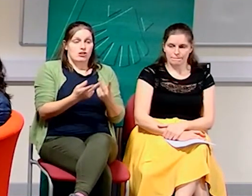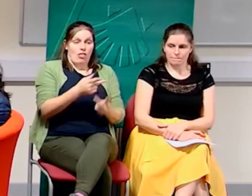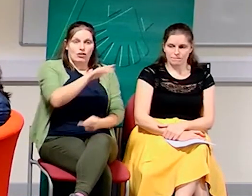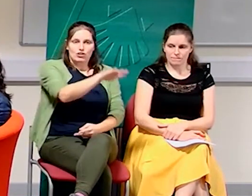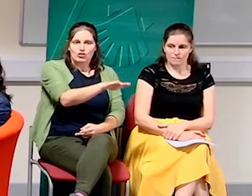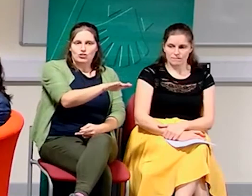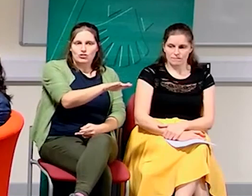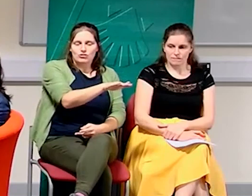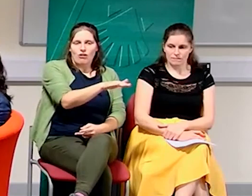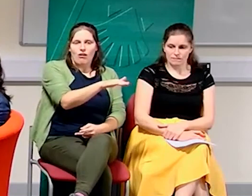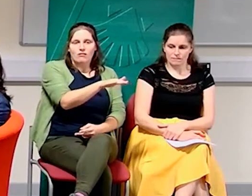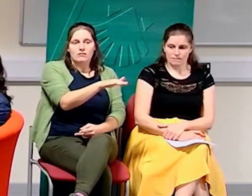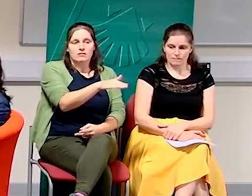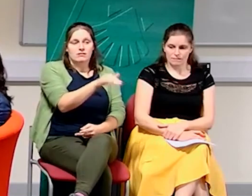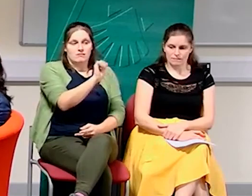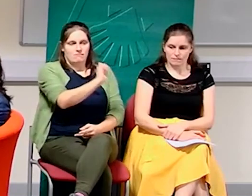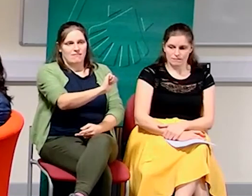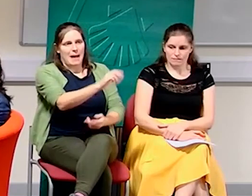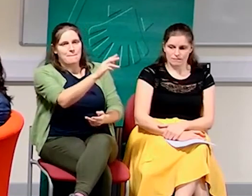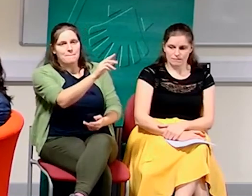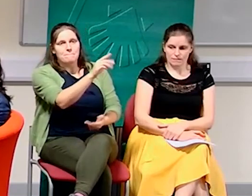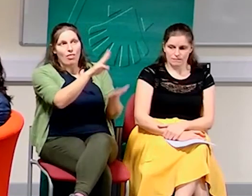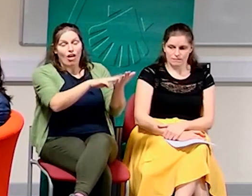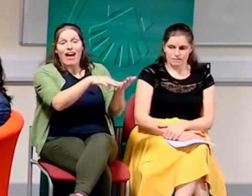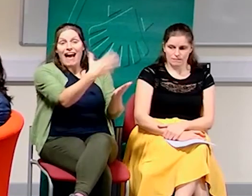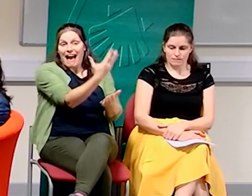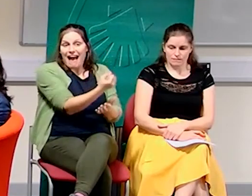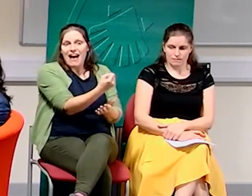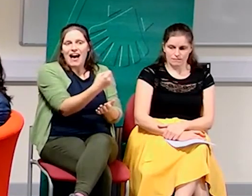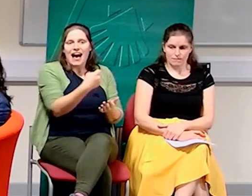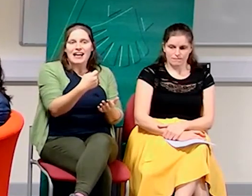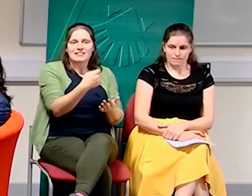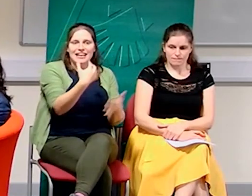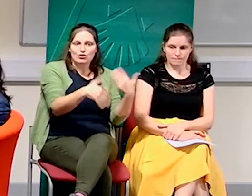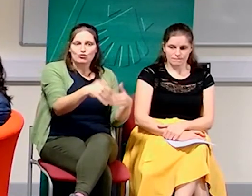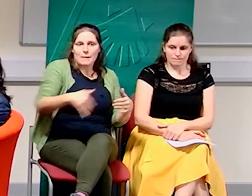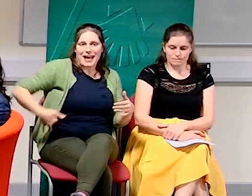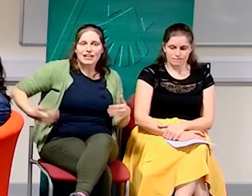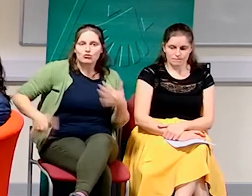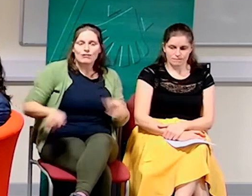spinal cord injury but that was it that's all the charity could afford um where they've never had